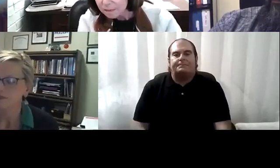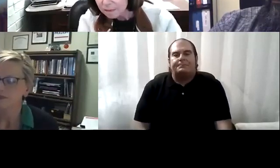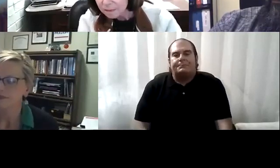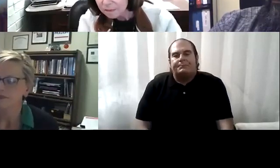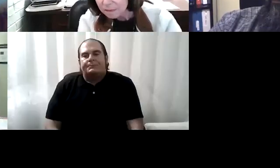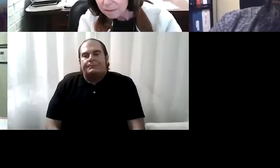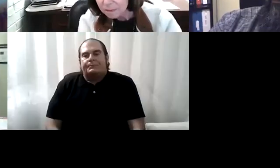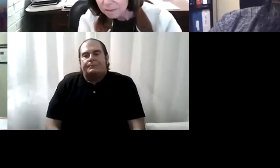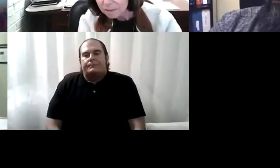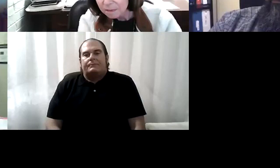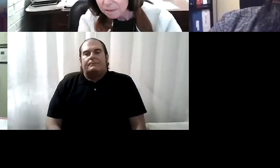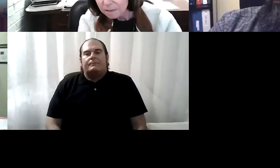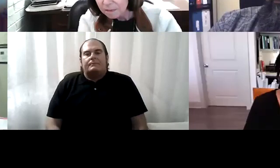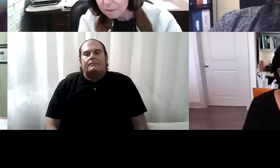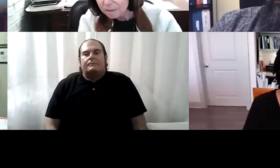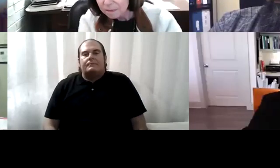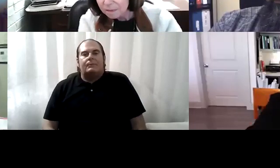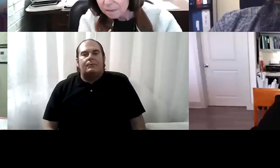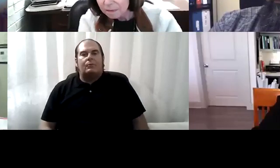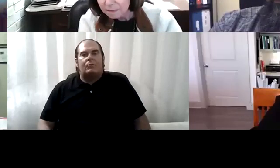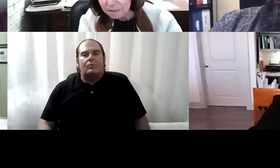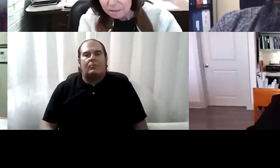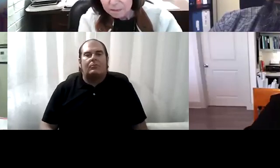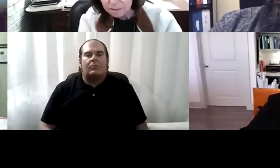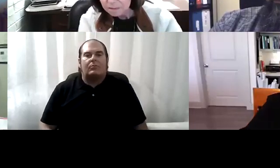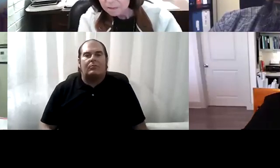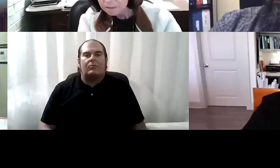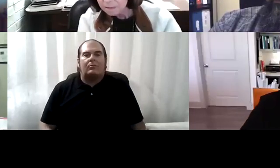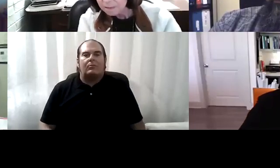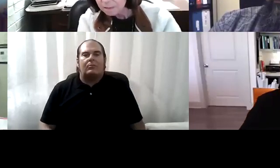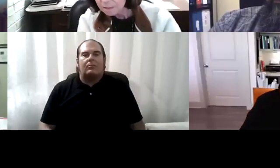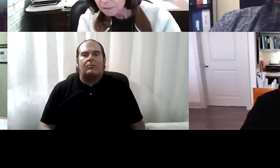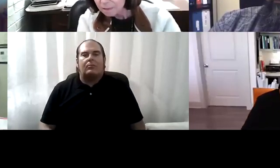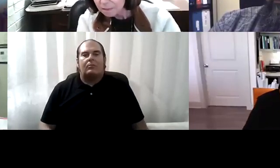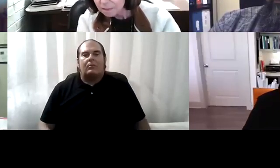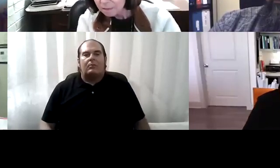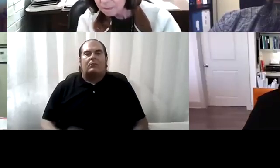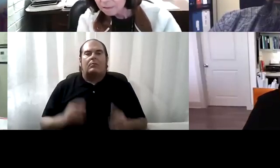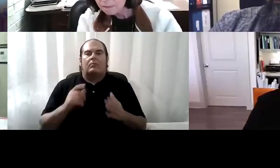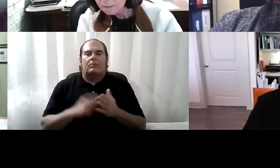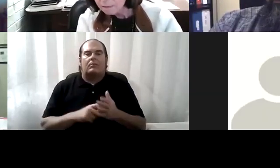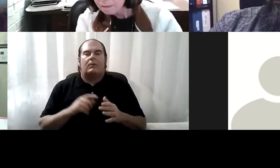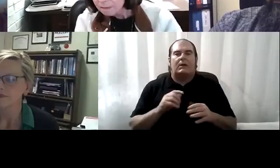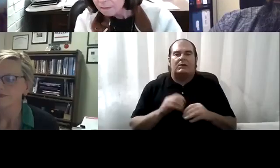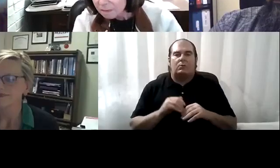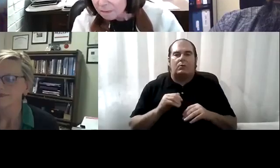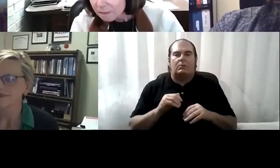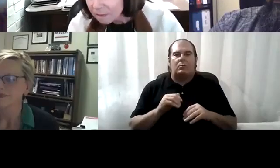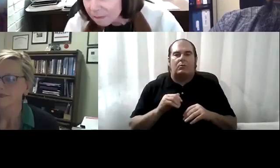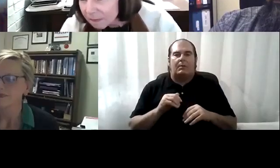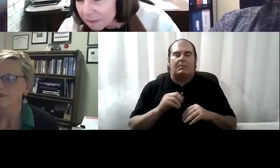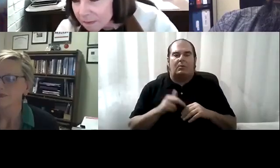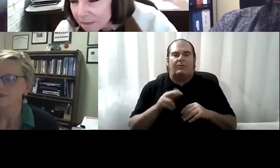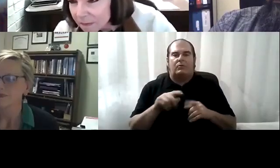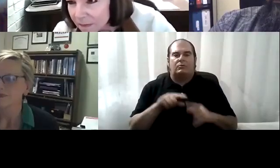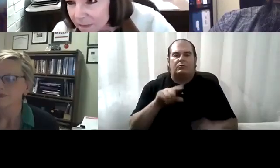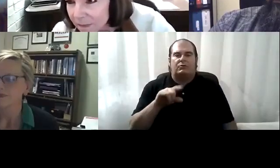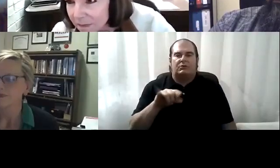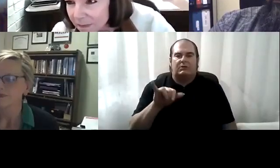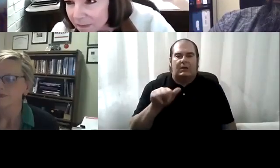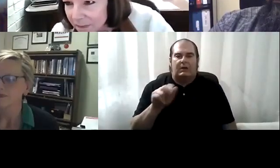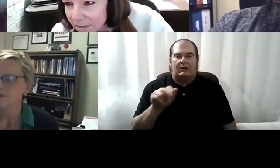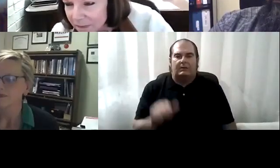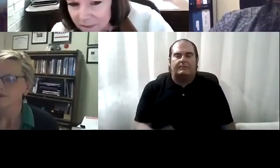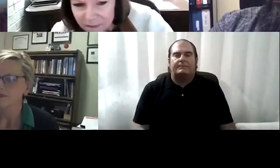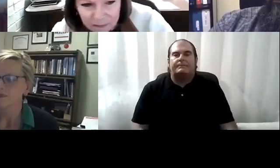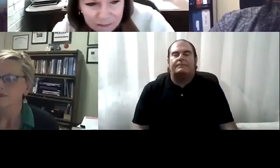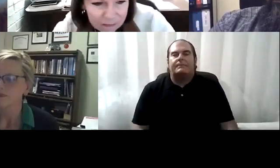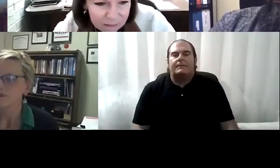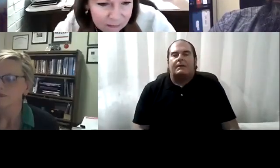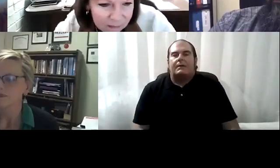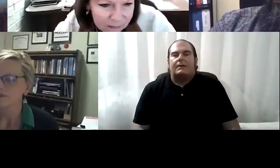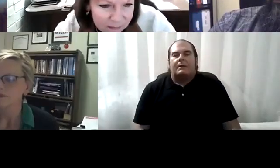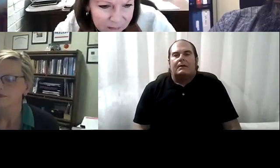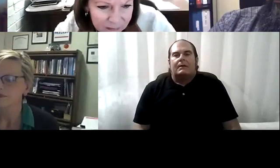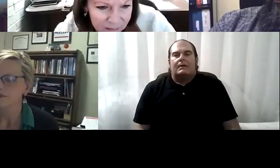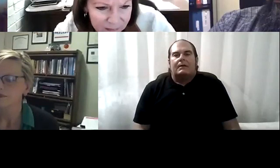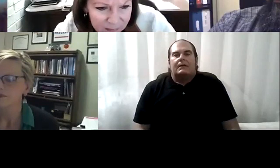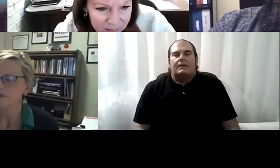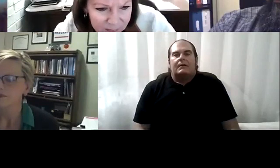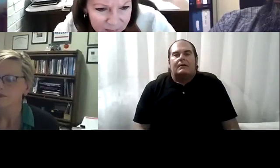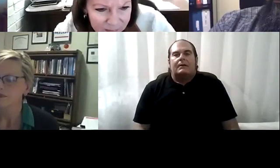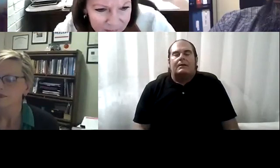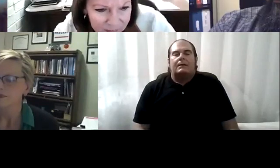And I'm going to have this one go to gee Ana, so can you talk about how the data that's